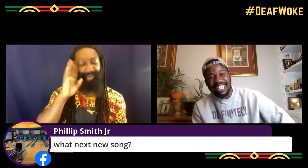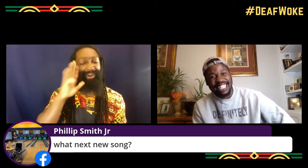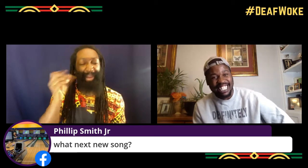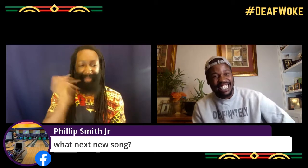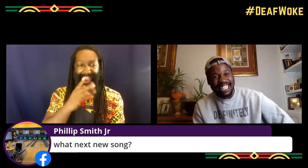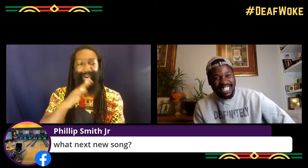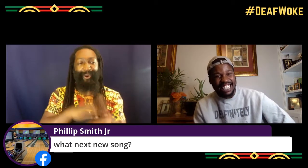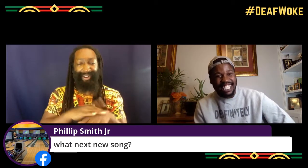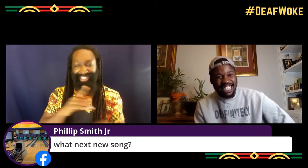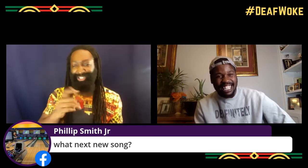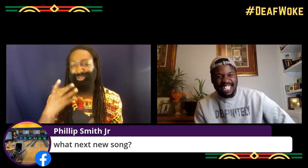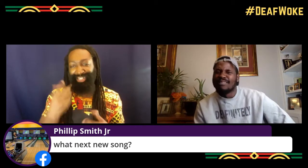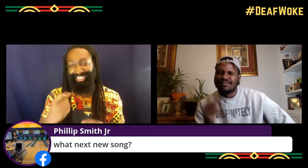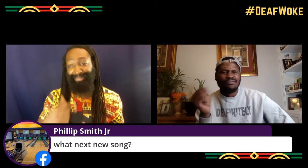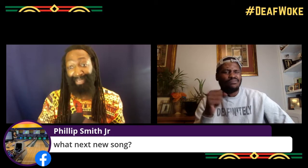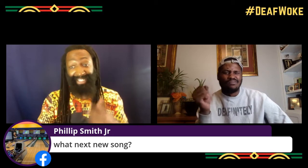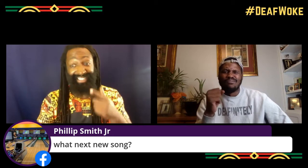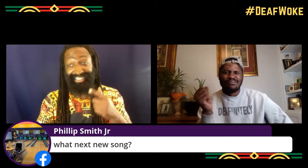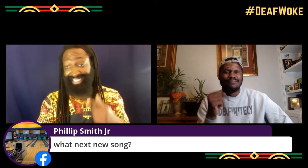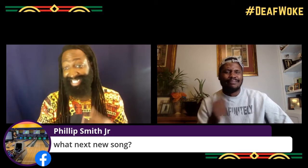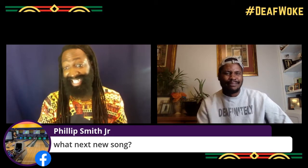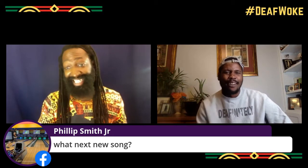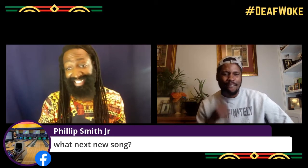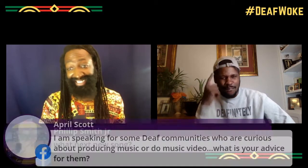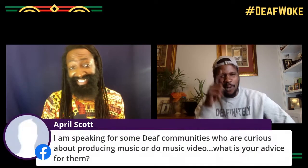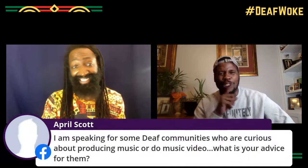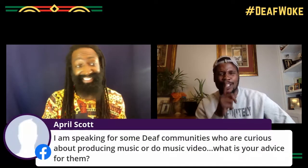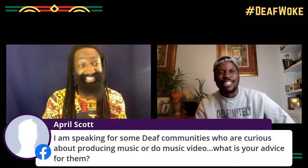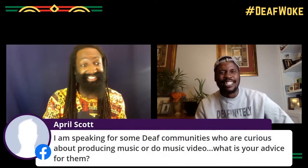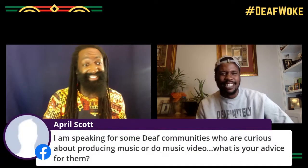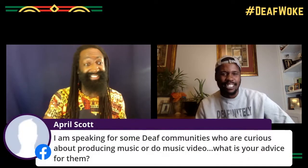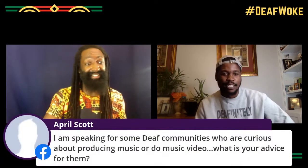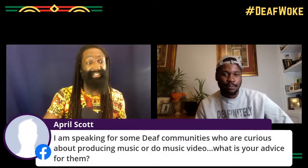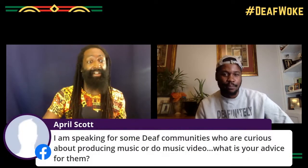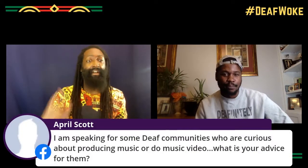Man I got too much time, just that transition. You're gonna be back on it, you are.